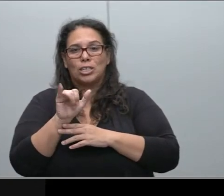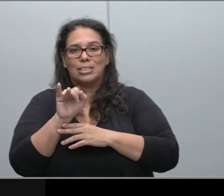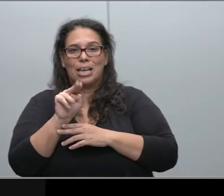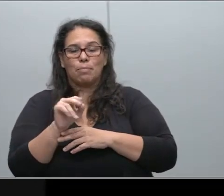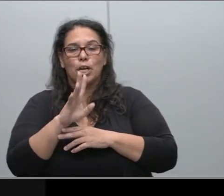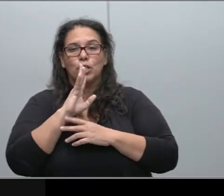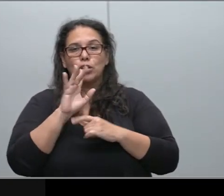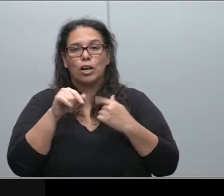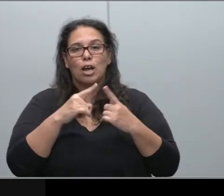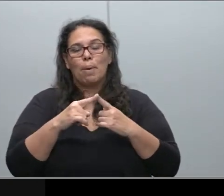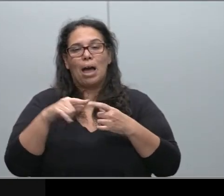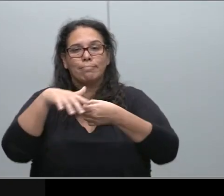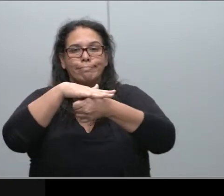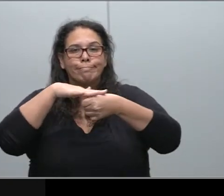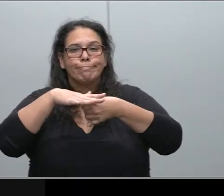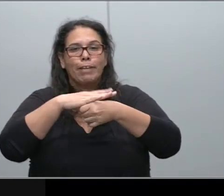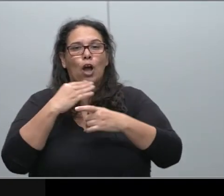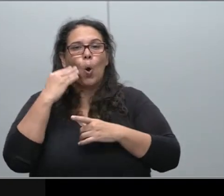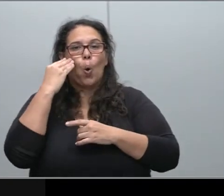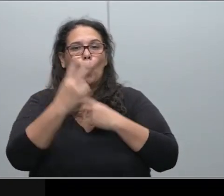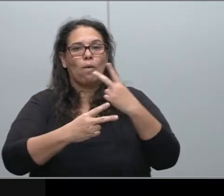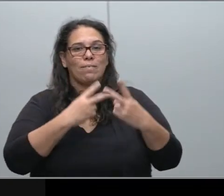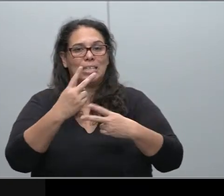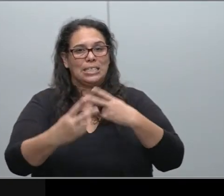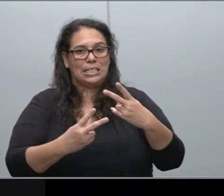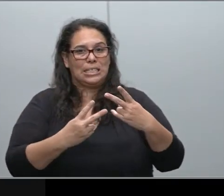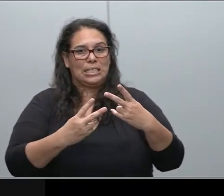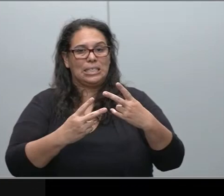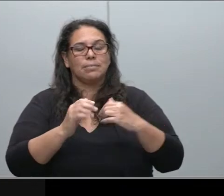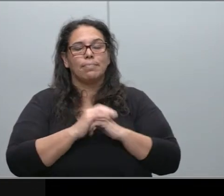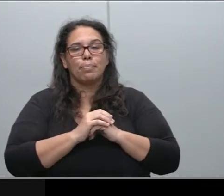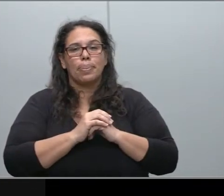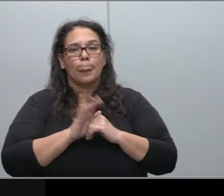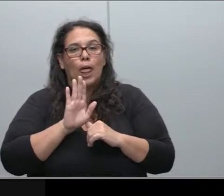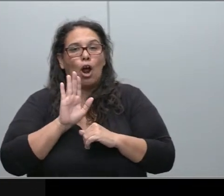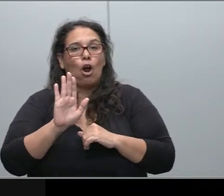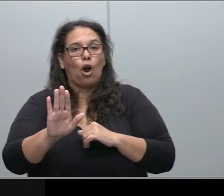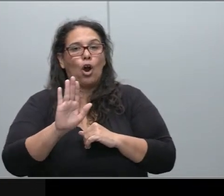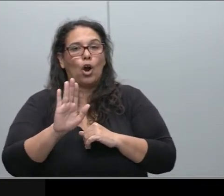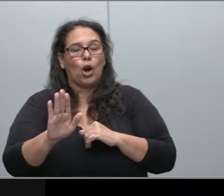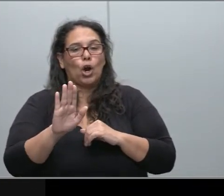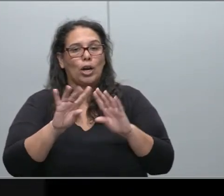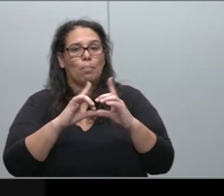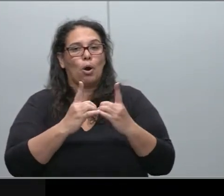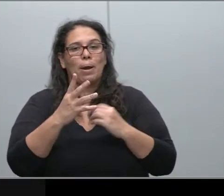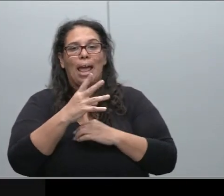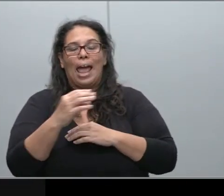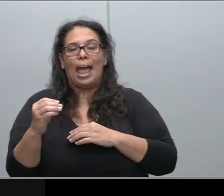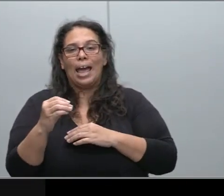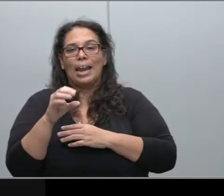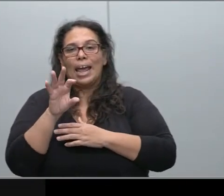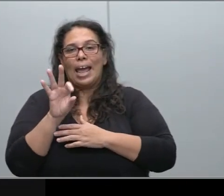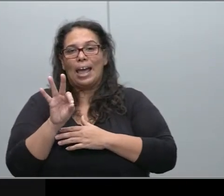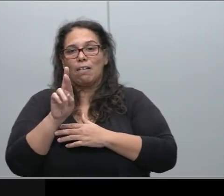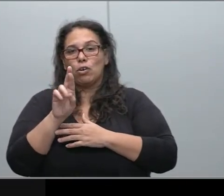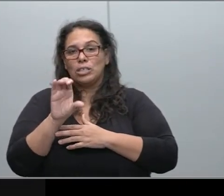if you're unfamiliar with it, that was approved in the state of California this year, and it required school districts to take daily attendance.